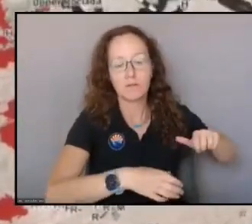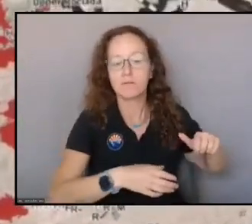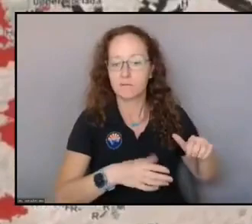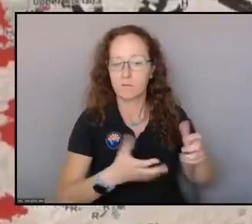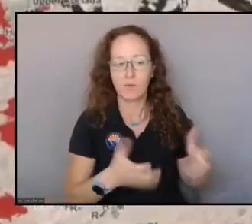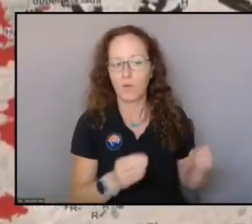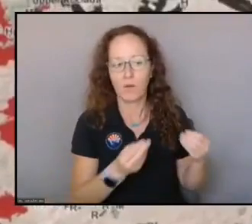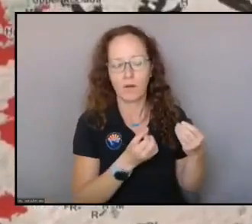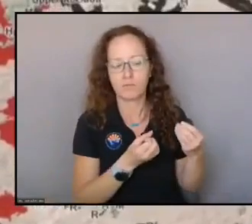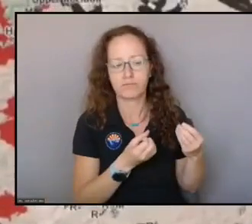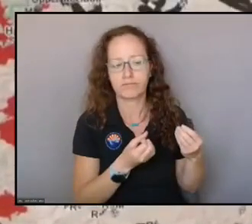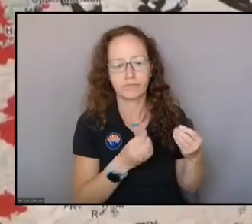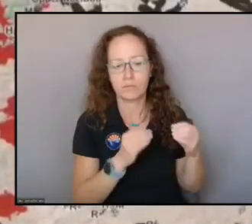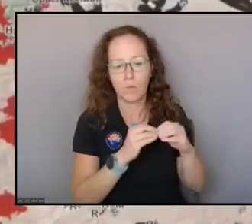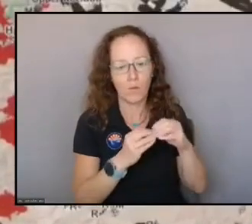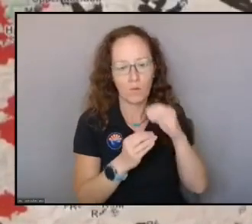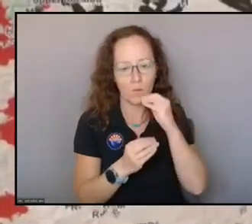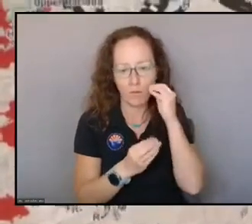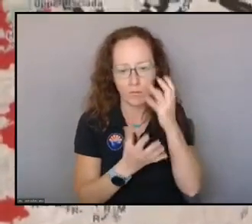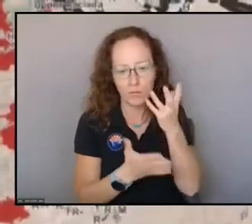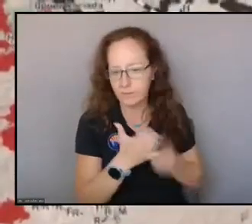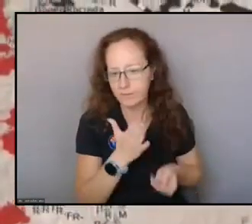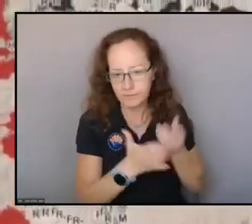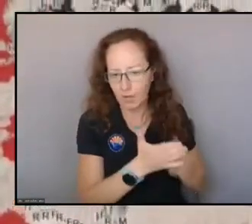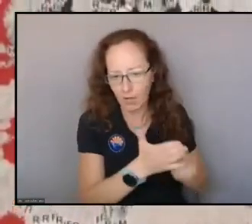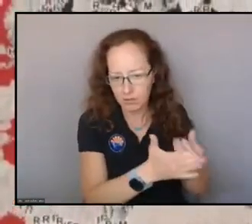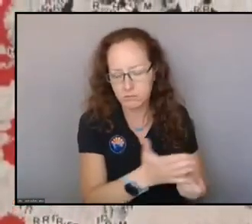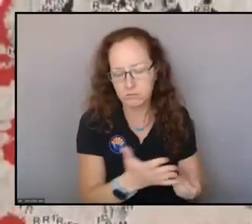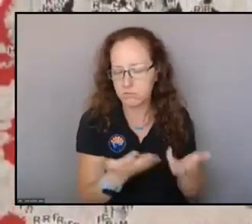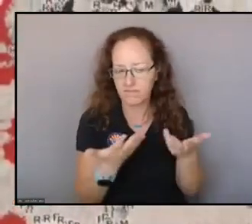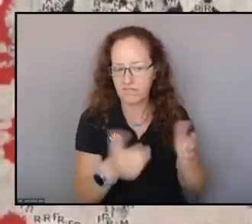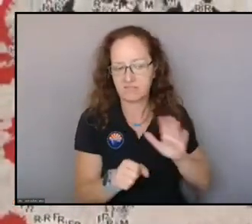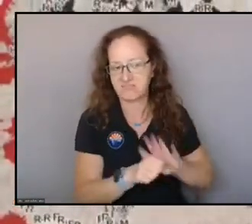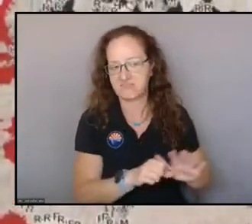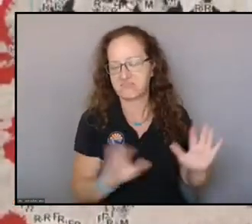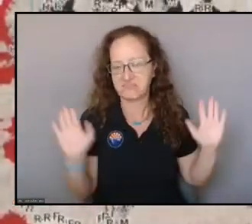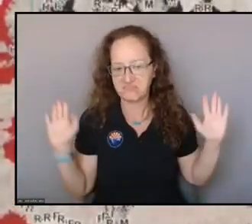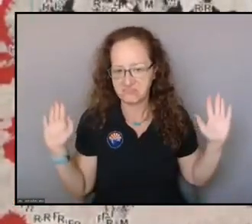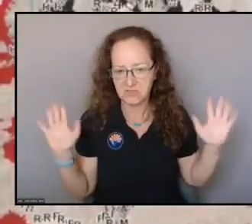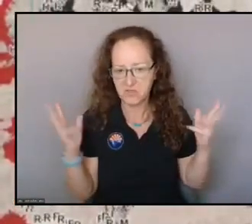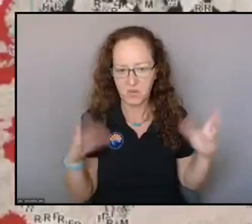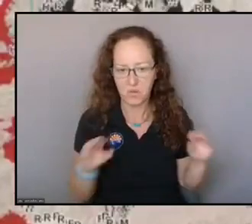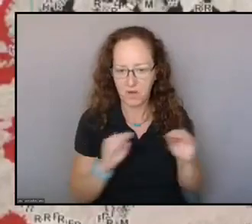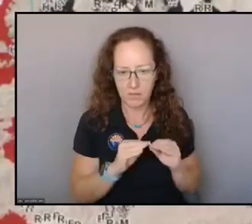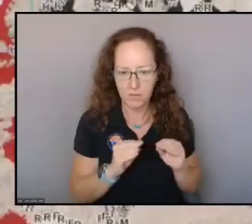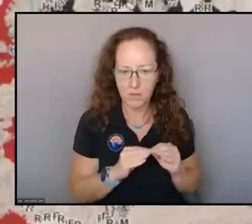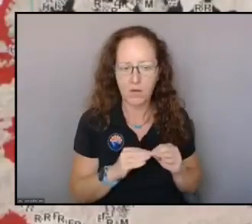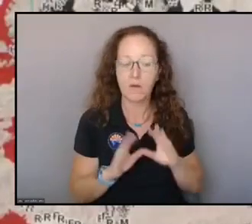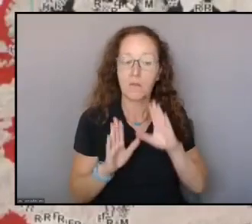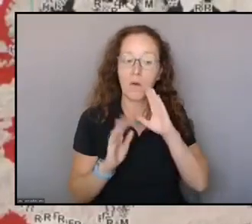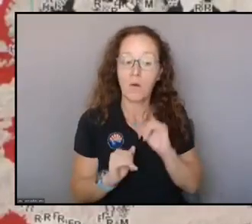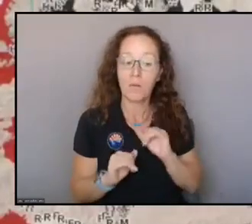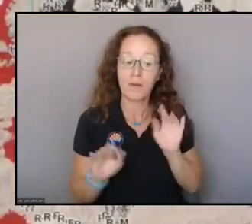DEFINITELY -- WE HAVE HAD ENOUGH OF THAT. AND HOPEFULLY WE CAN GET PEOPLE BACK IN THERE SOONER